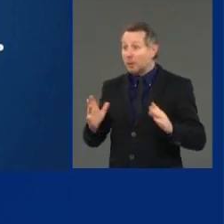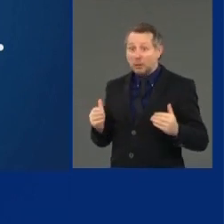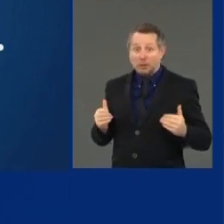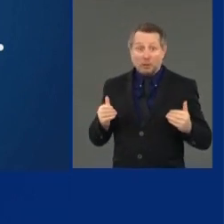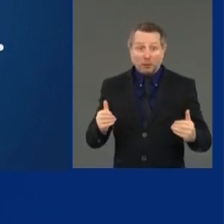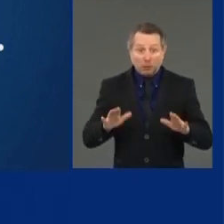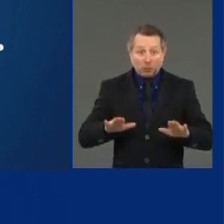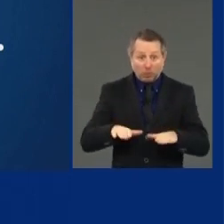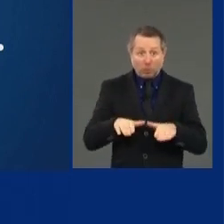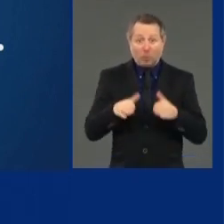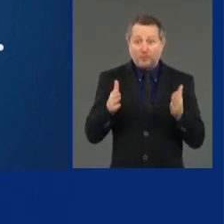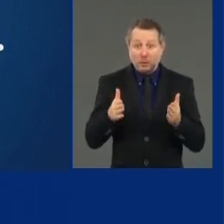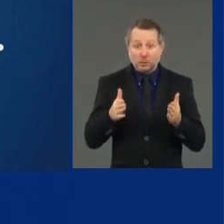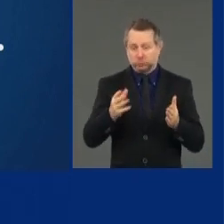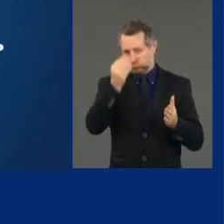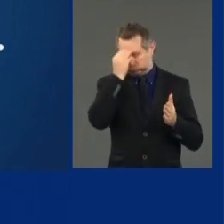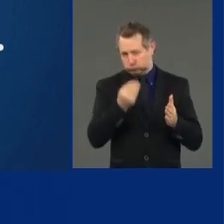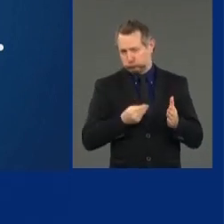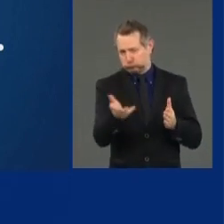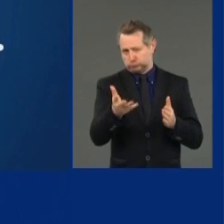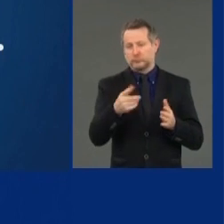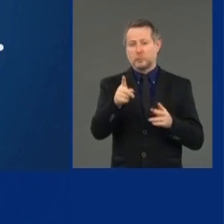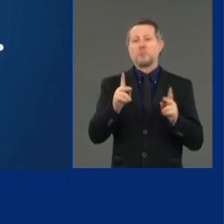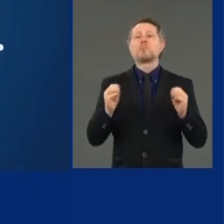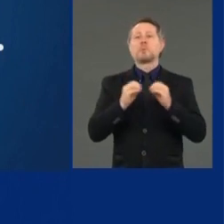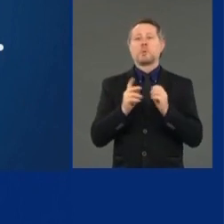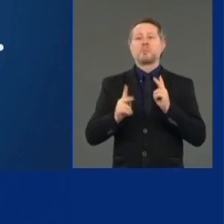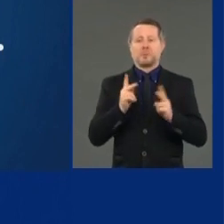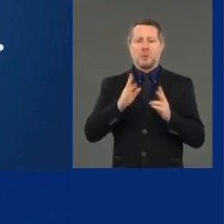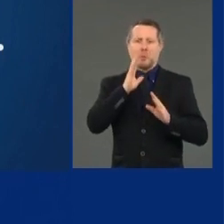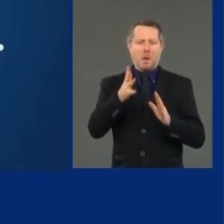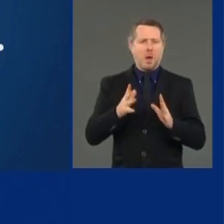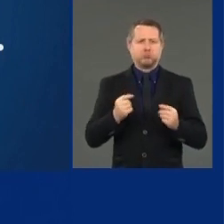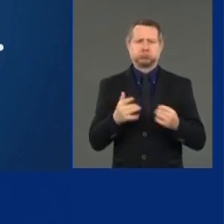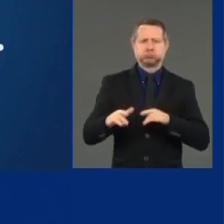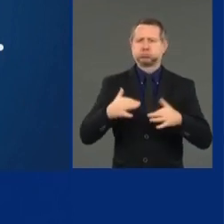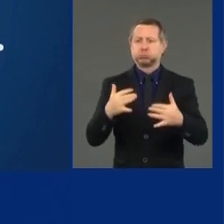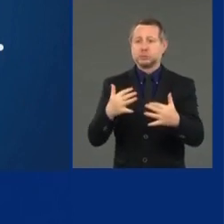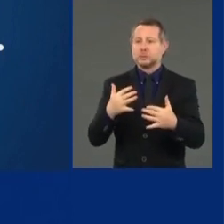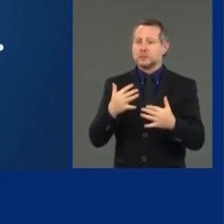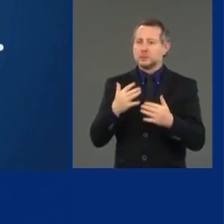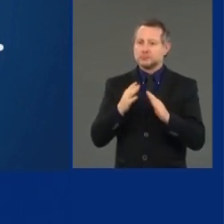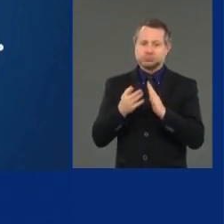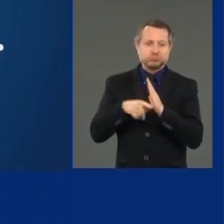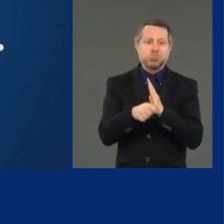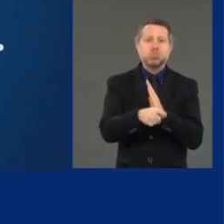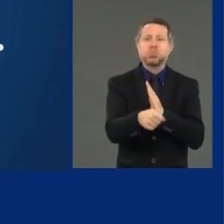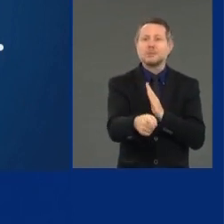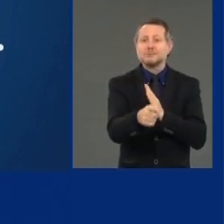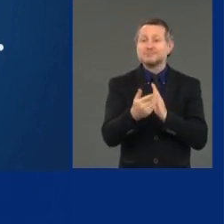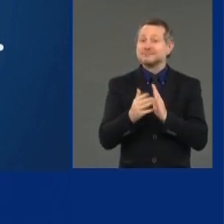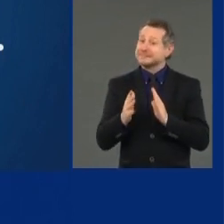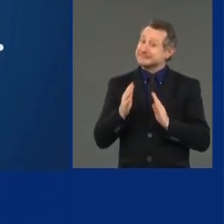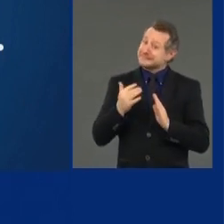WHEN WE REOPEN A REGION WE START TO REOPEN A REGION THERE WILL BE INCREASED ACTIVITY.